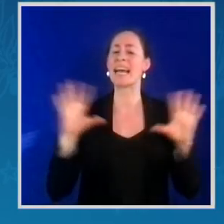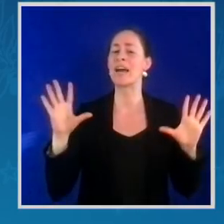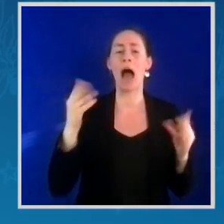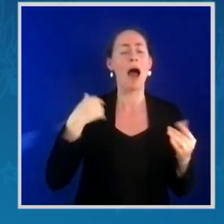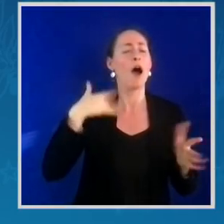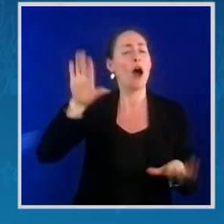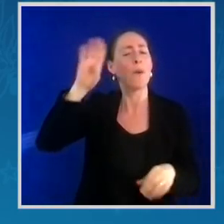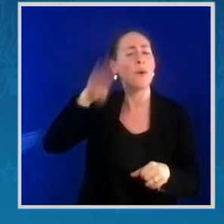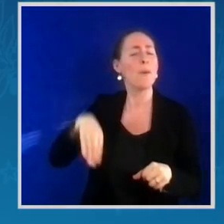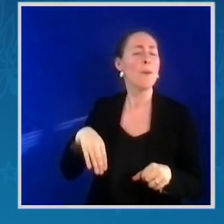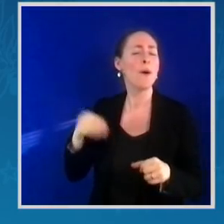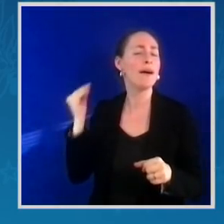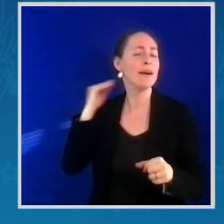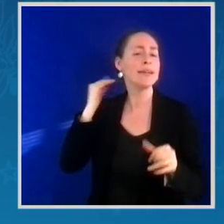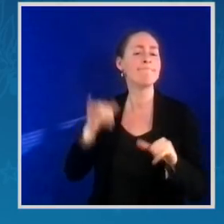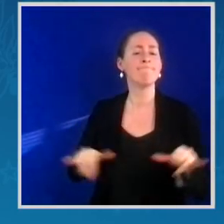people have pride in the place they're from.